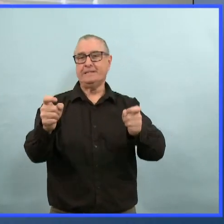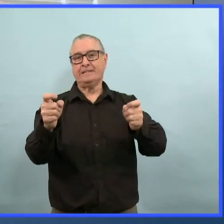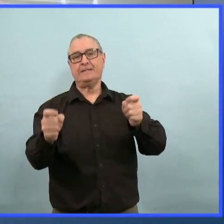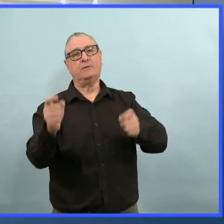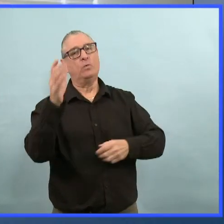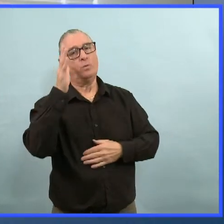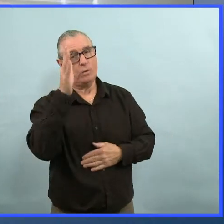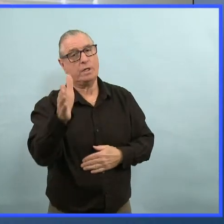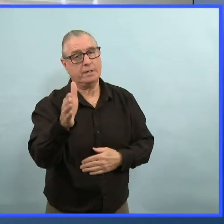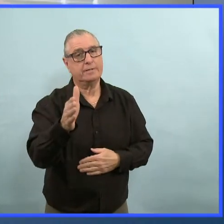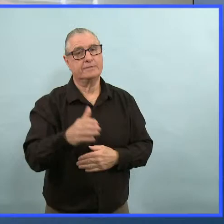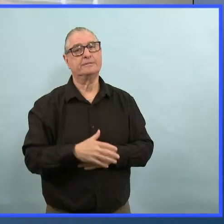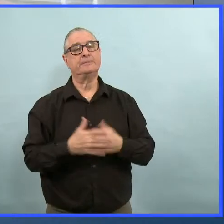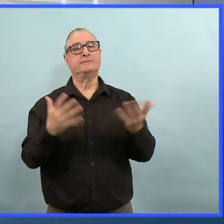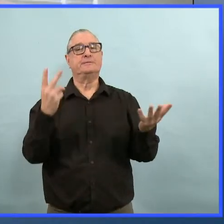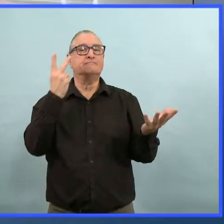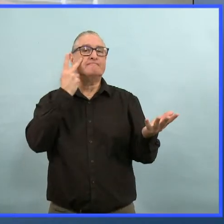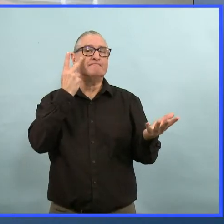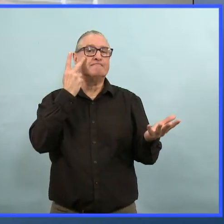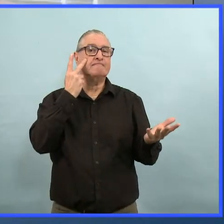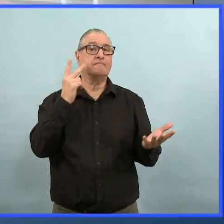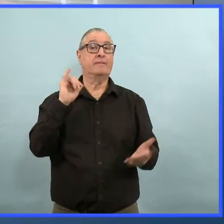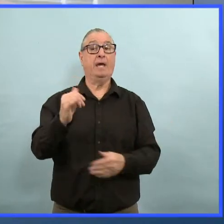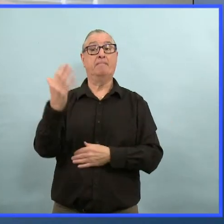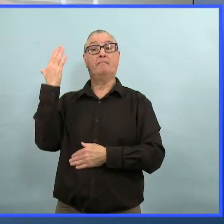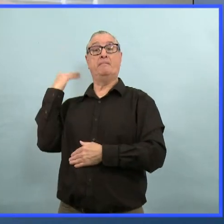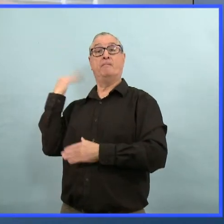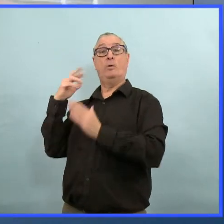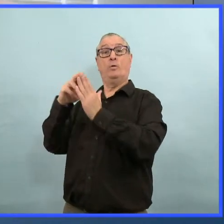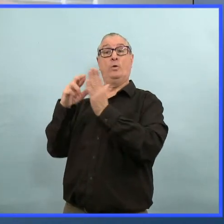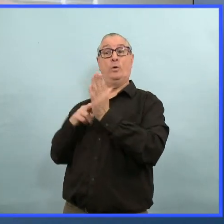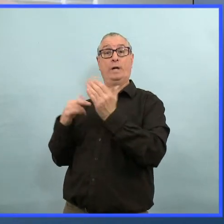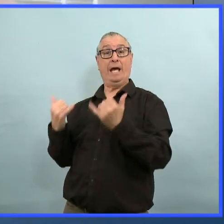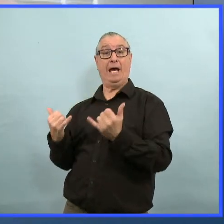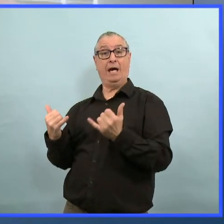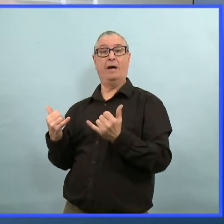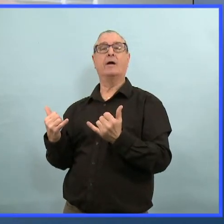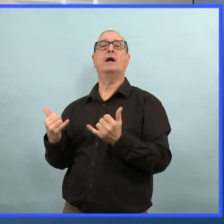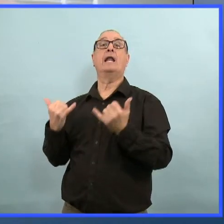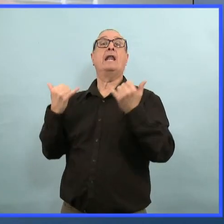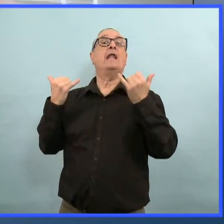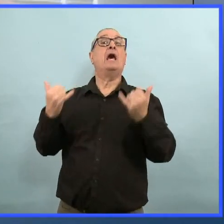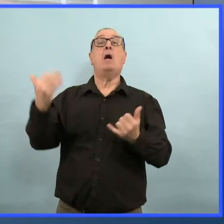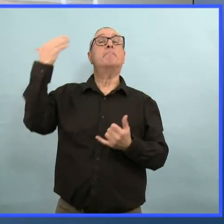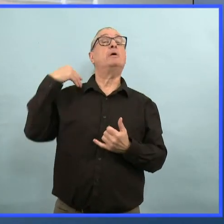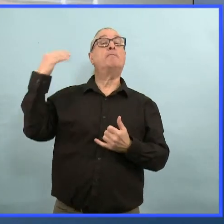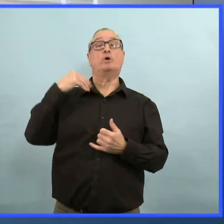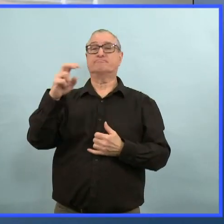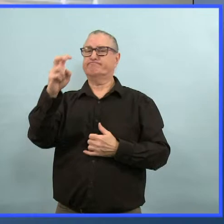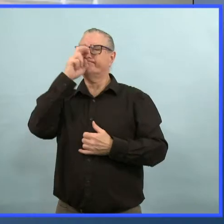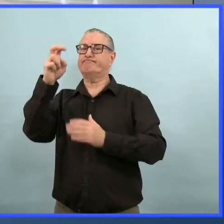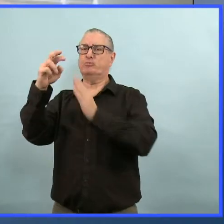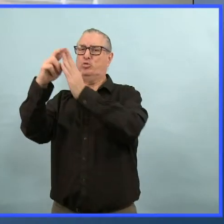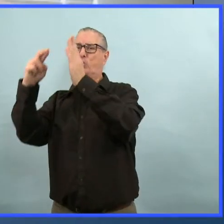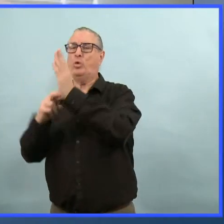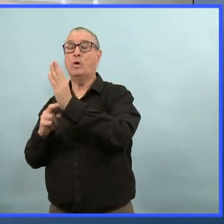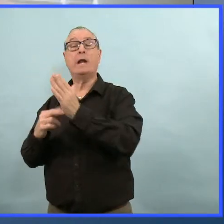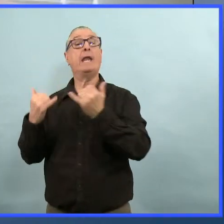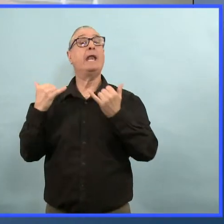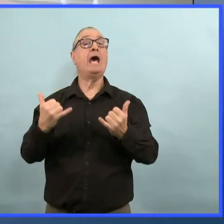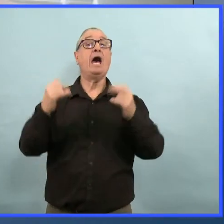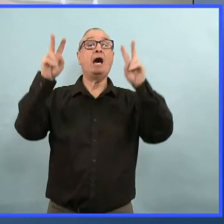these rules were in for a temporary amount of time always in the least restrictive fashion